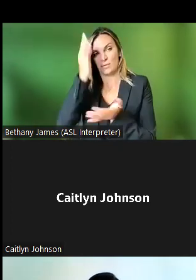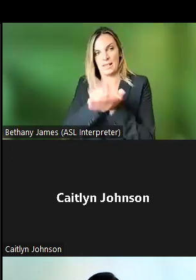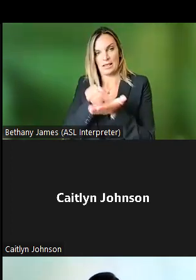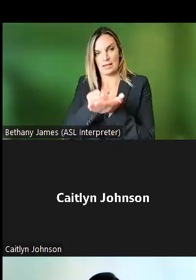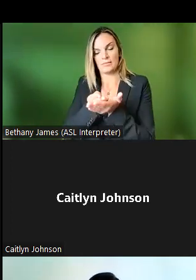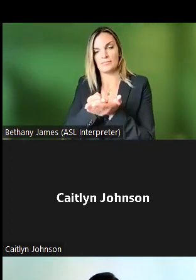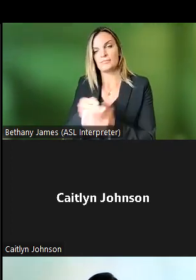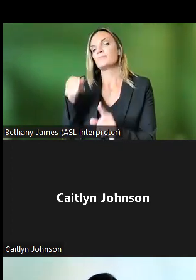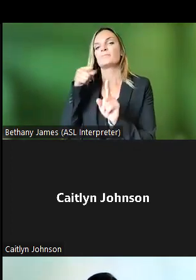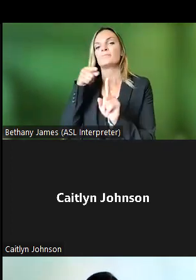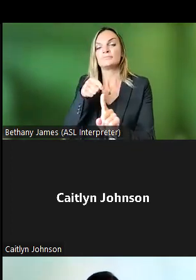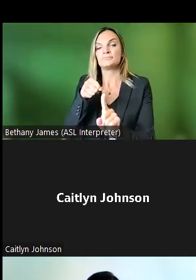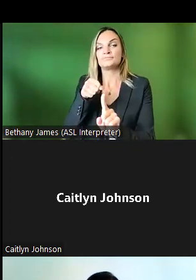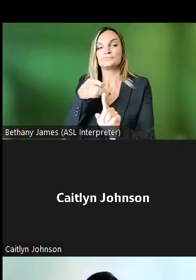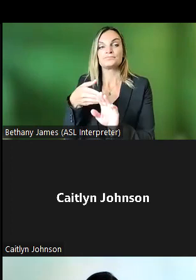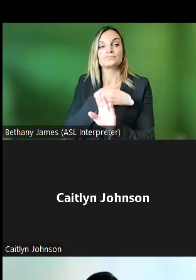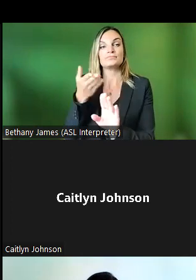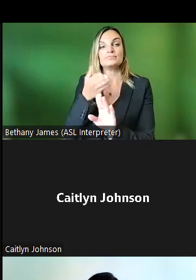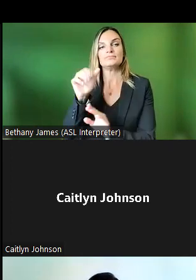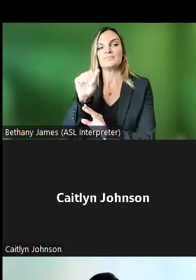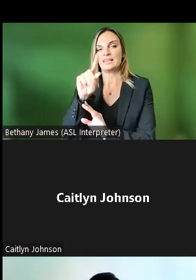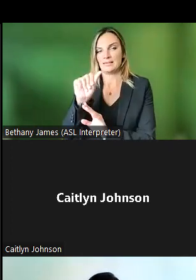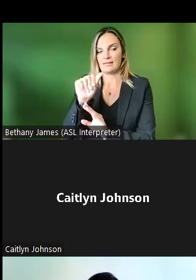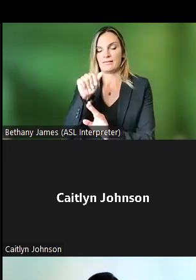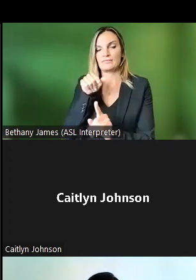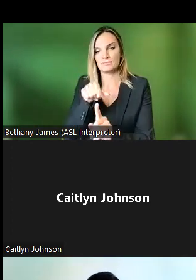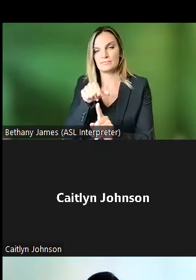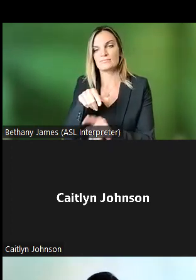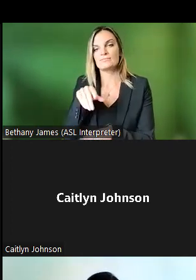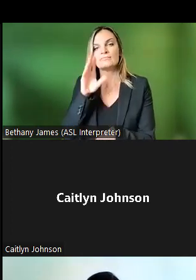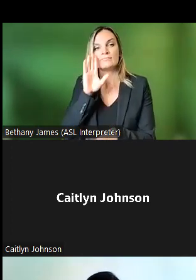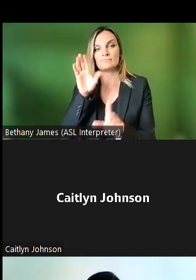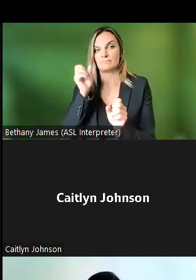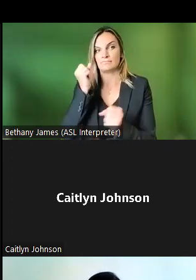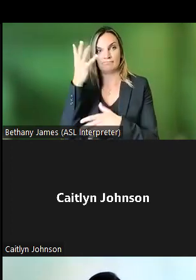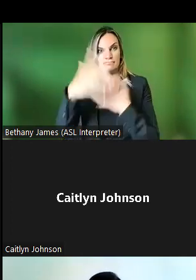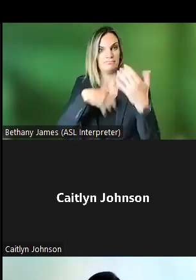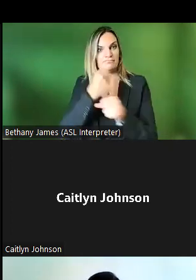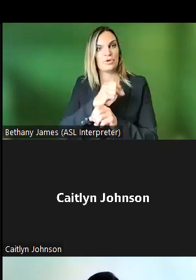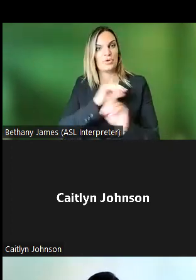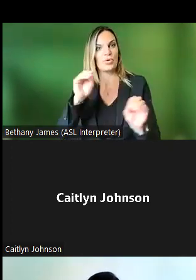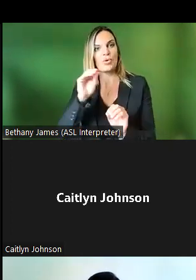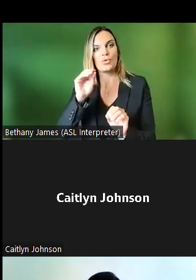This was the precursor to the ADA. For a long time there weren't any federal protections for people with disabilities,